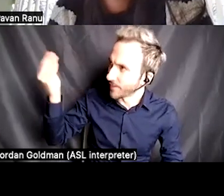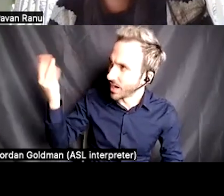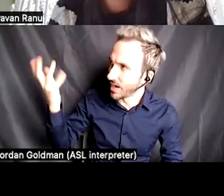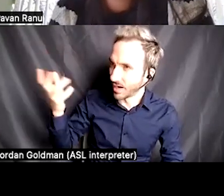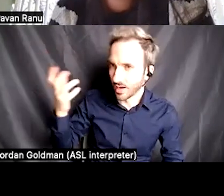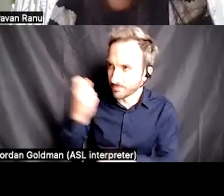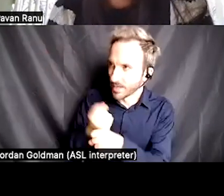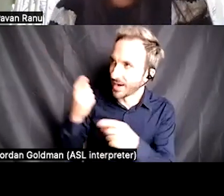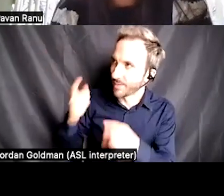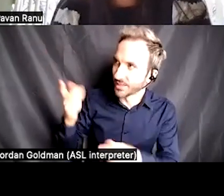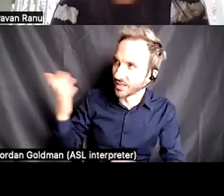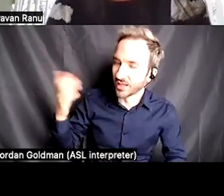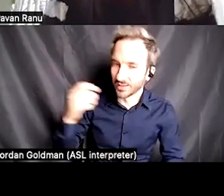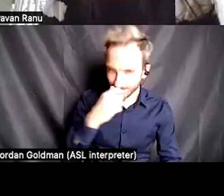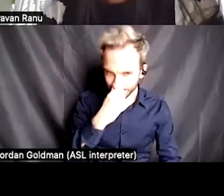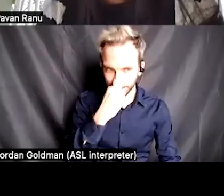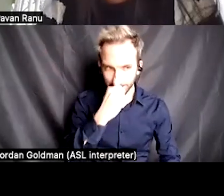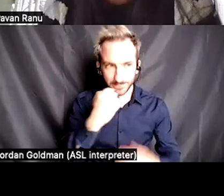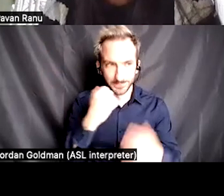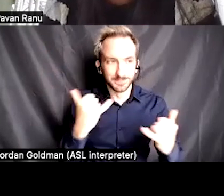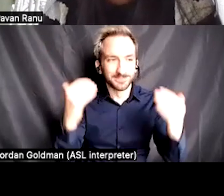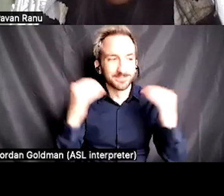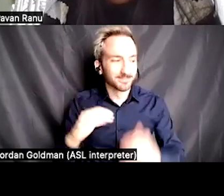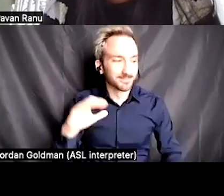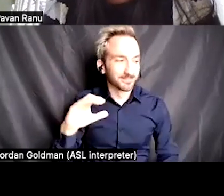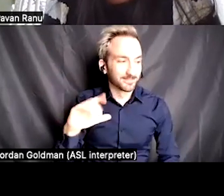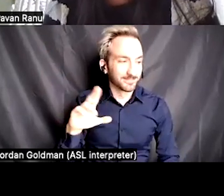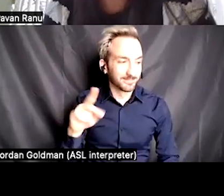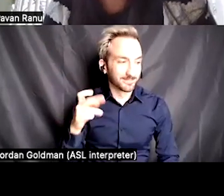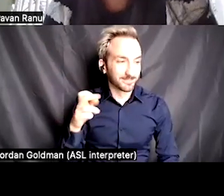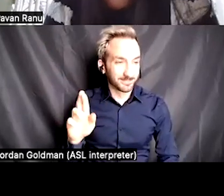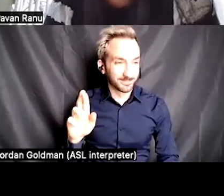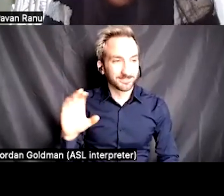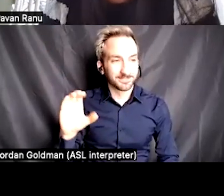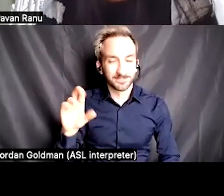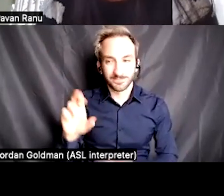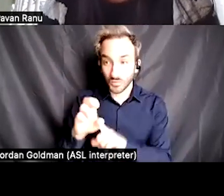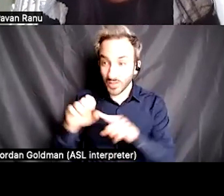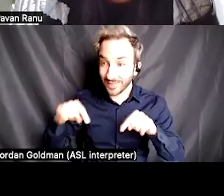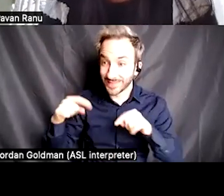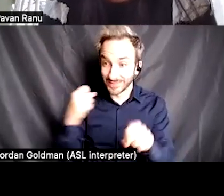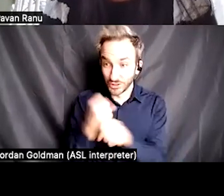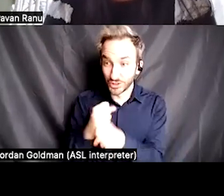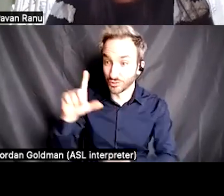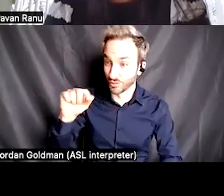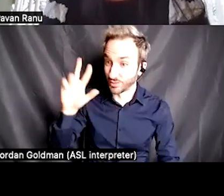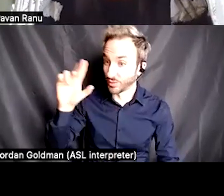All right. So, Cluttercore. Guys, we get to be messy this year. This is a trend on the rise,